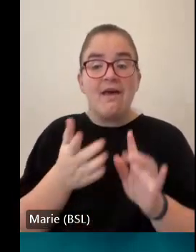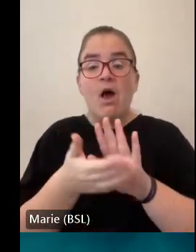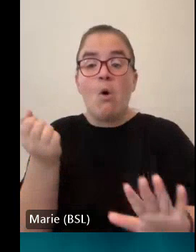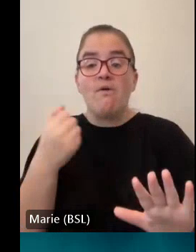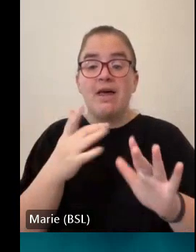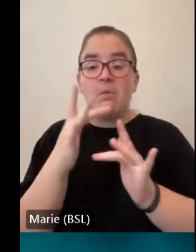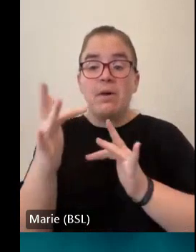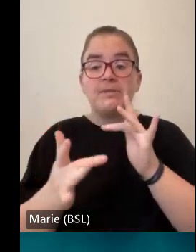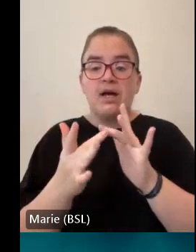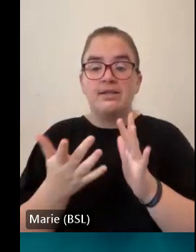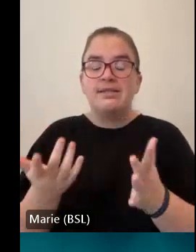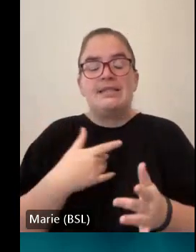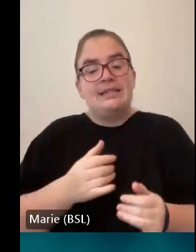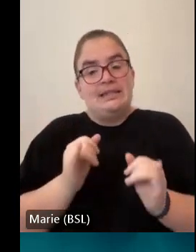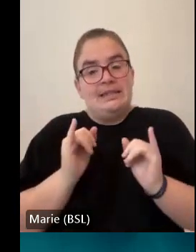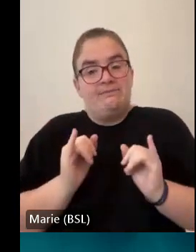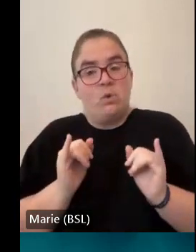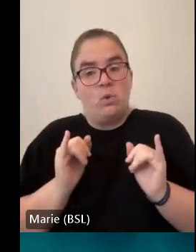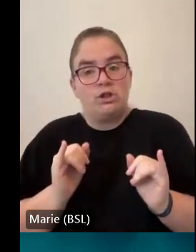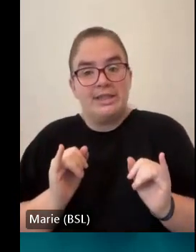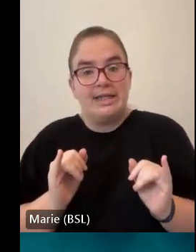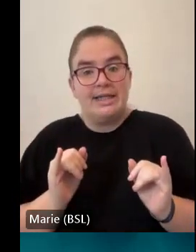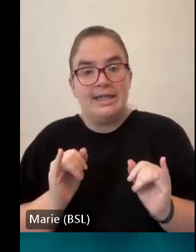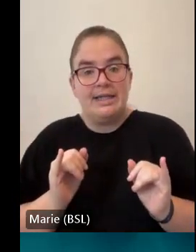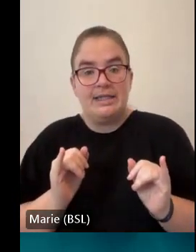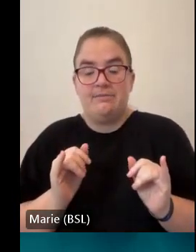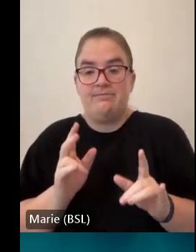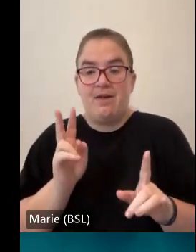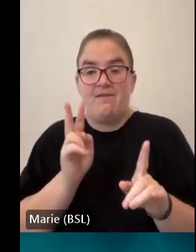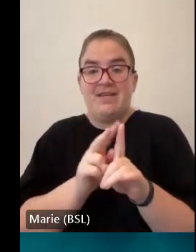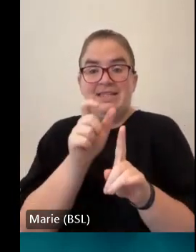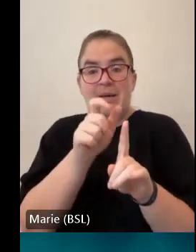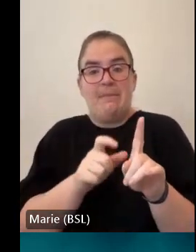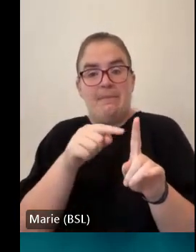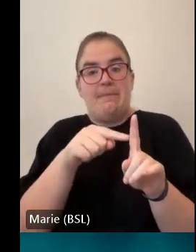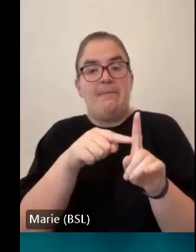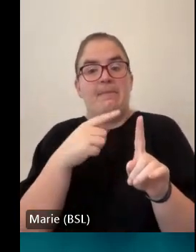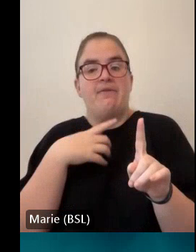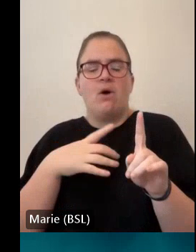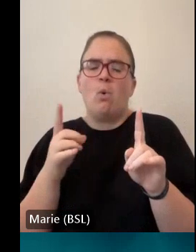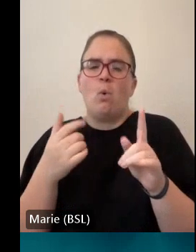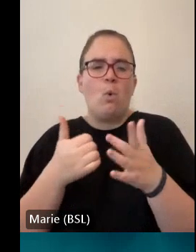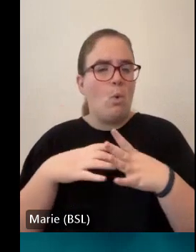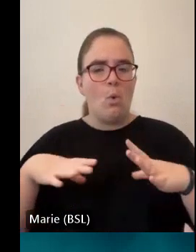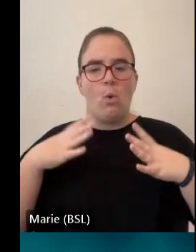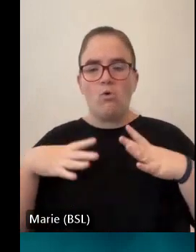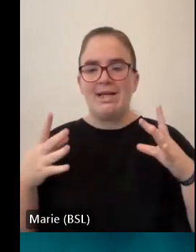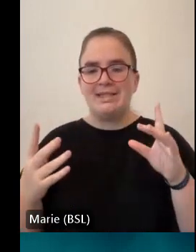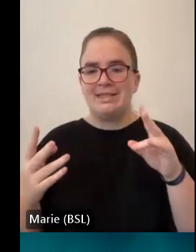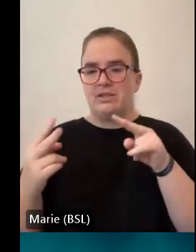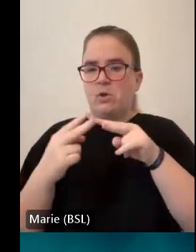Umm, unfortunately the victim may already be in such close contact with them off that safe dating platform that they're